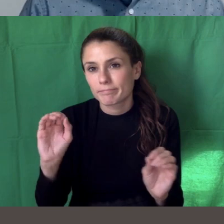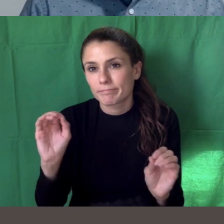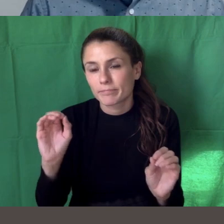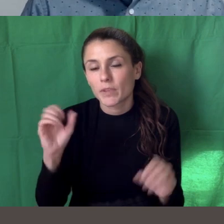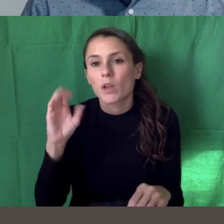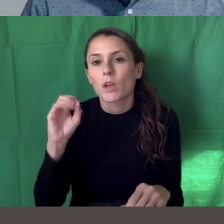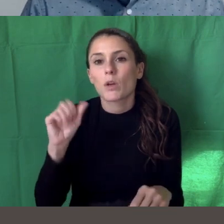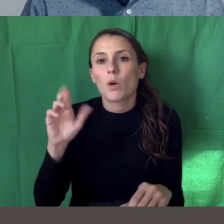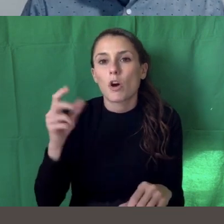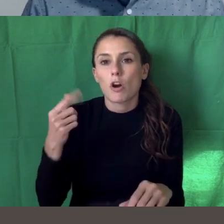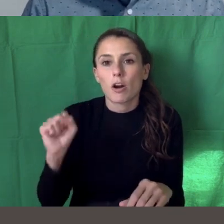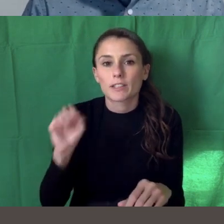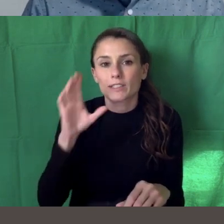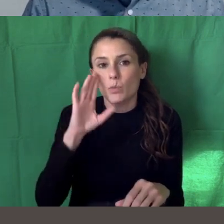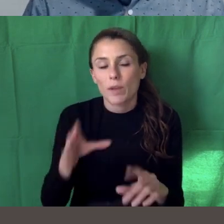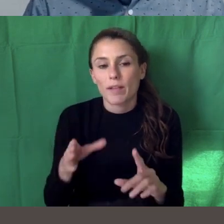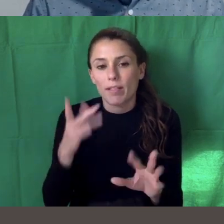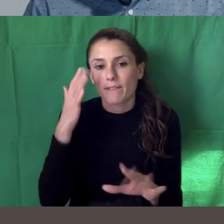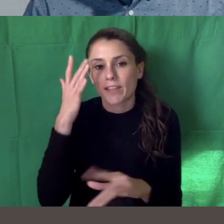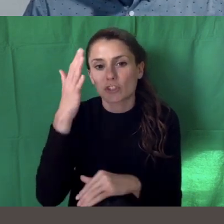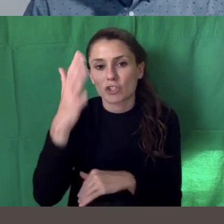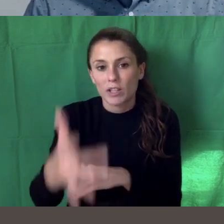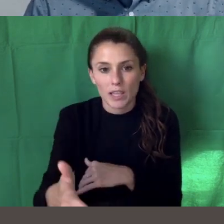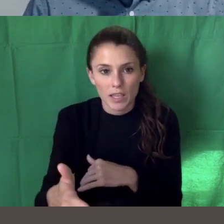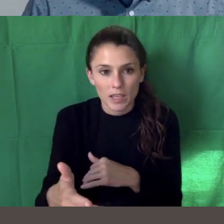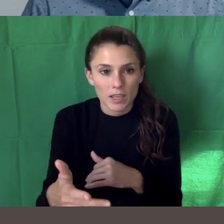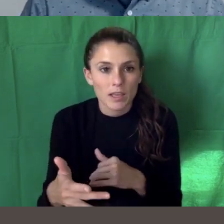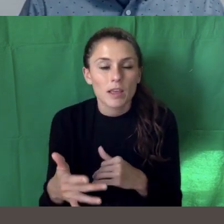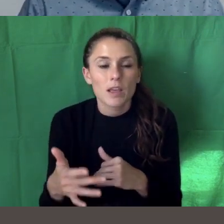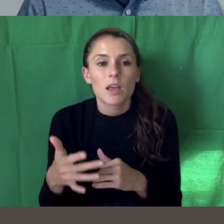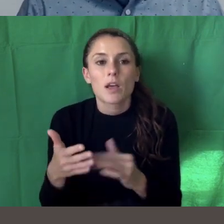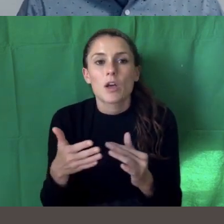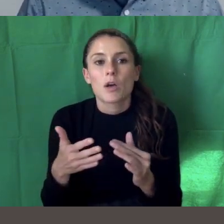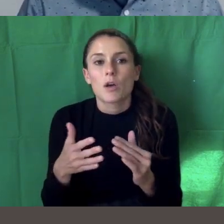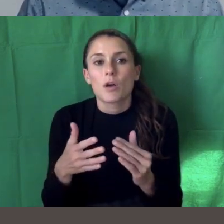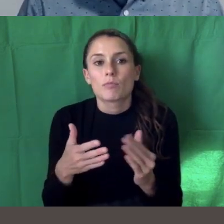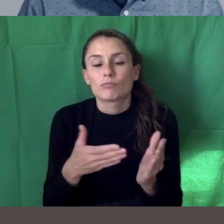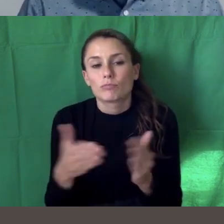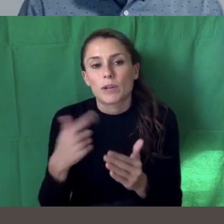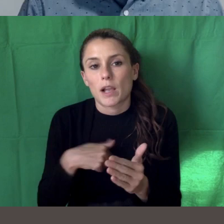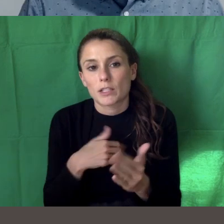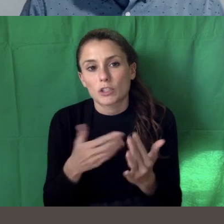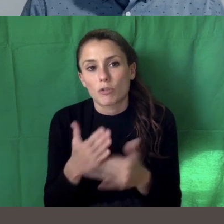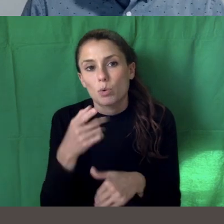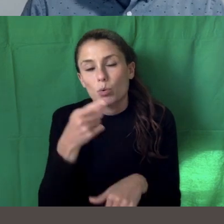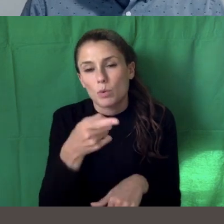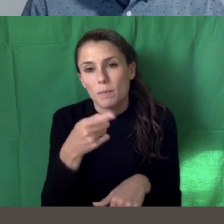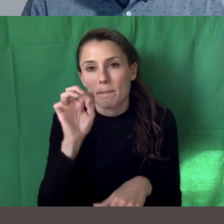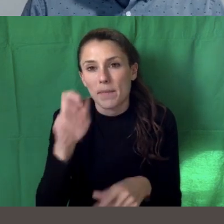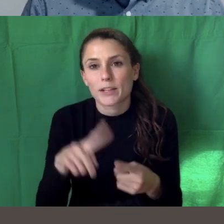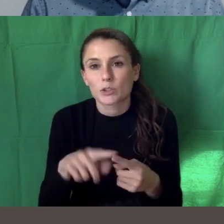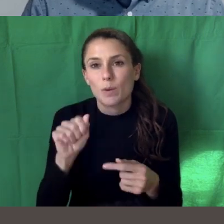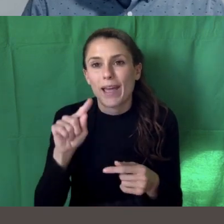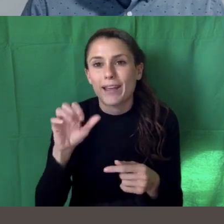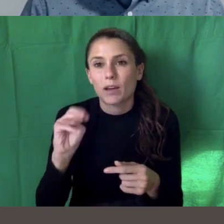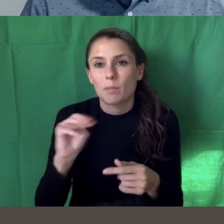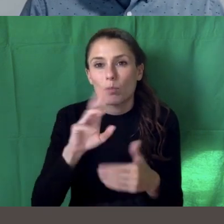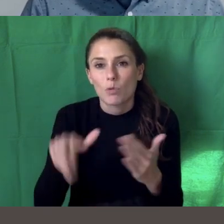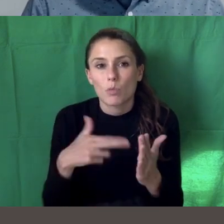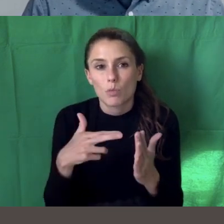So args will eventually take us through this branch back to the atom rule.